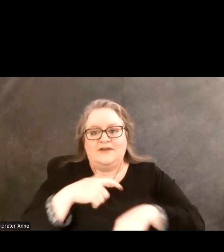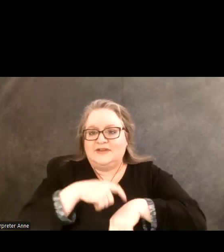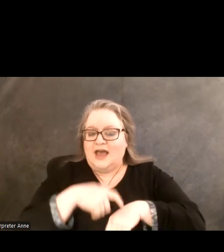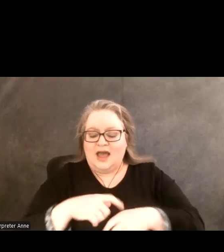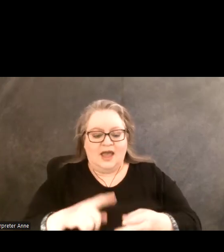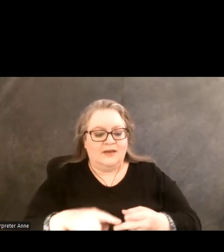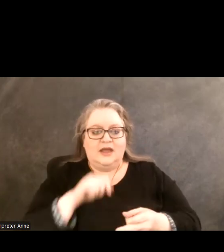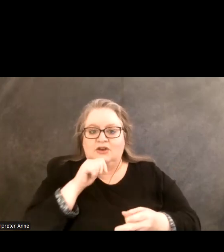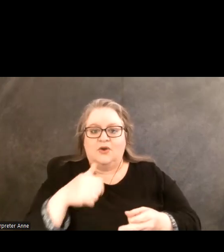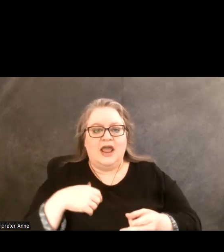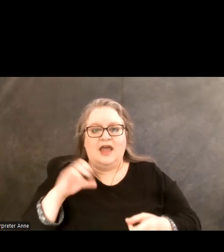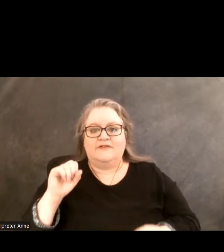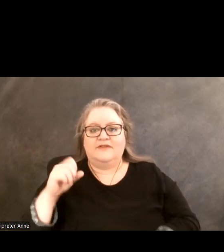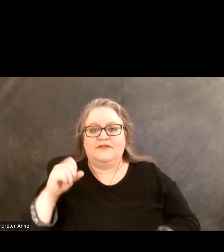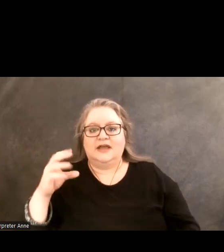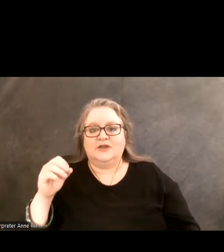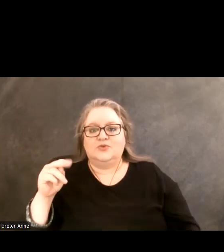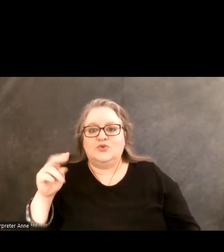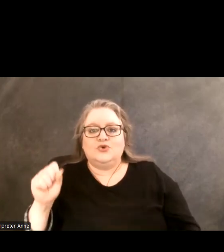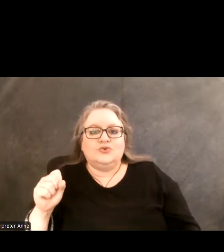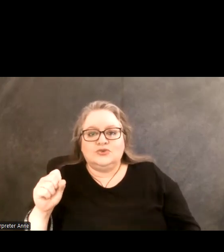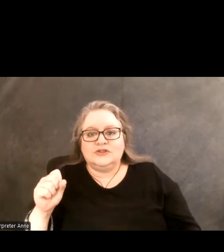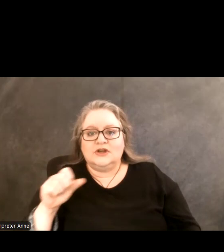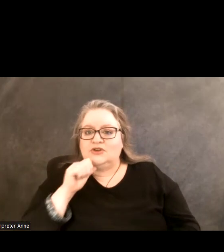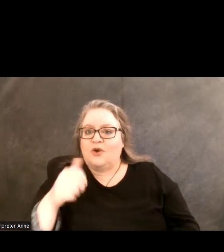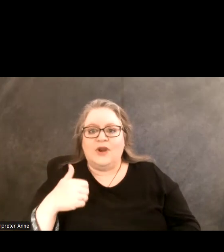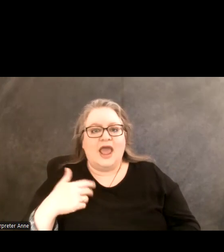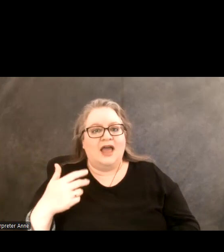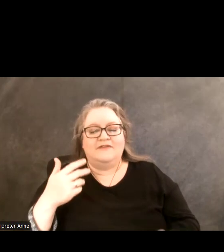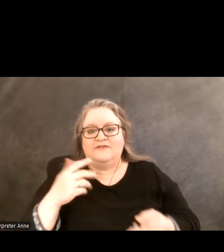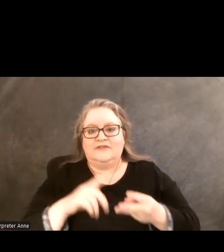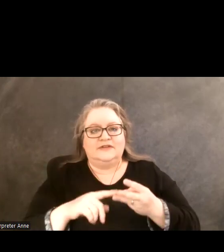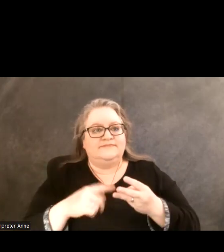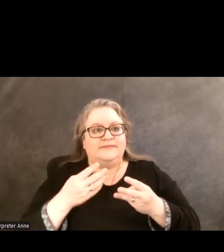spoons, don't have equipment, so